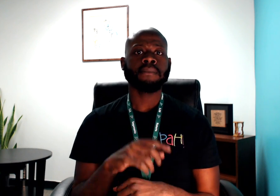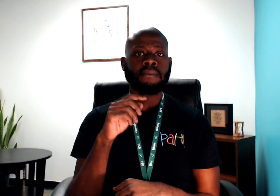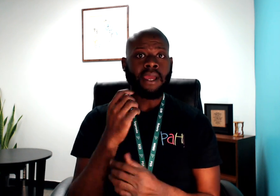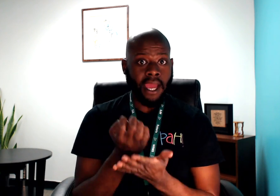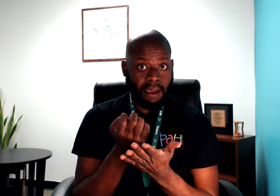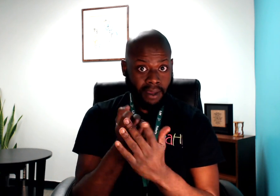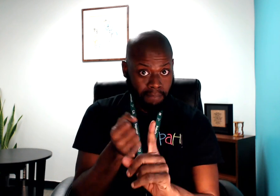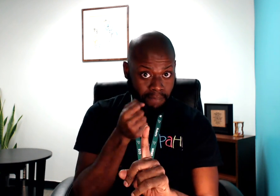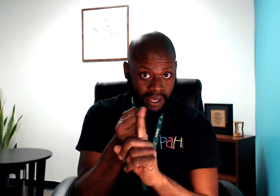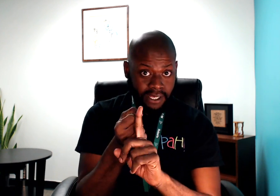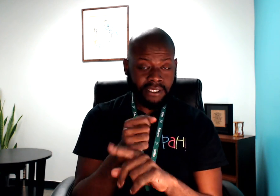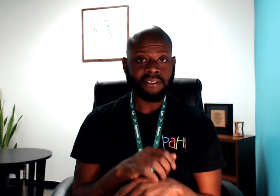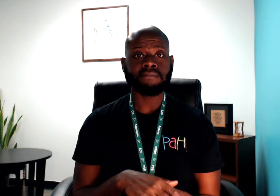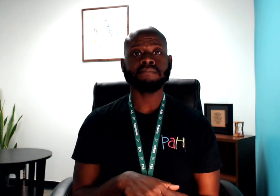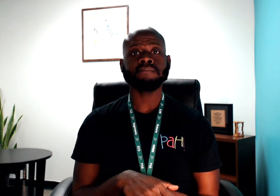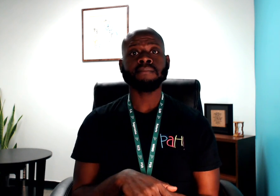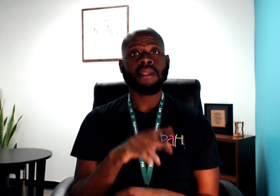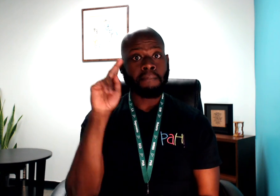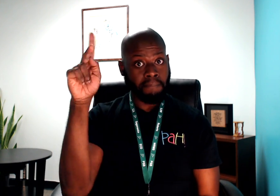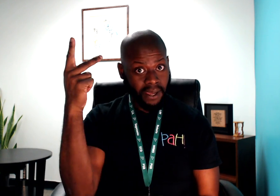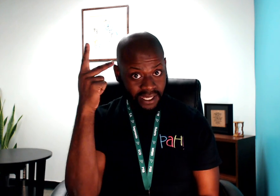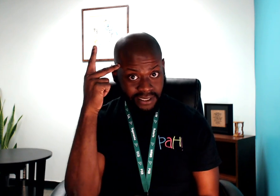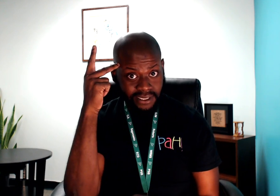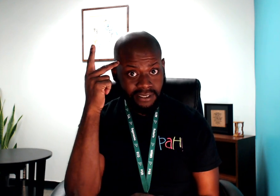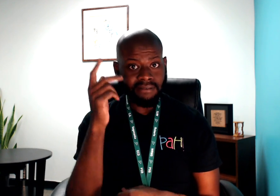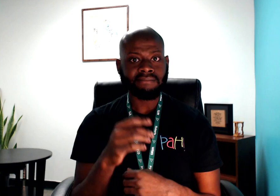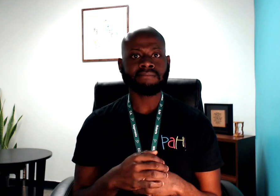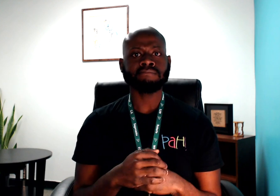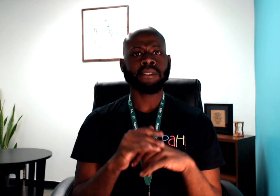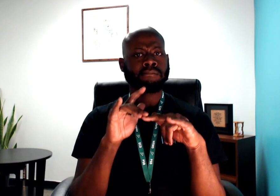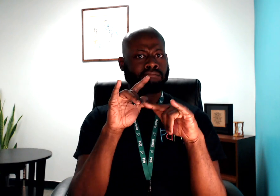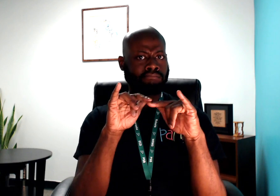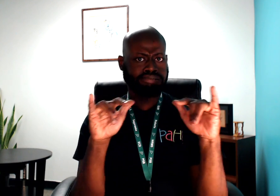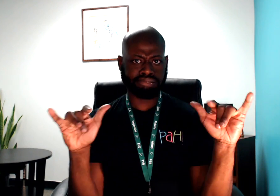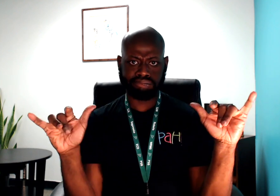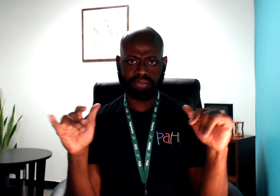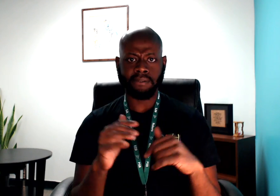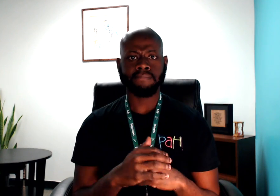economic impact, political fallout, etc.,